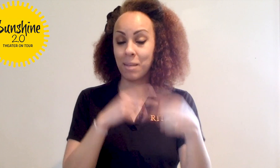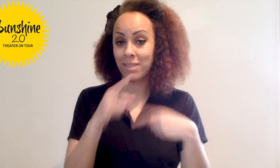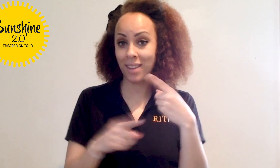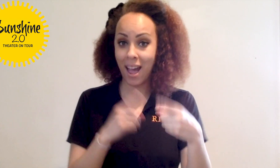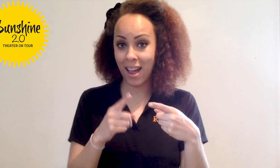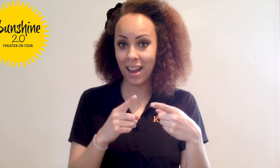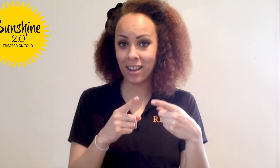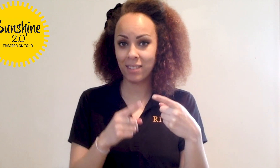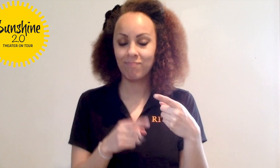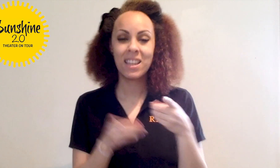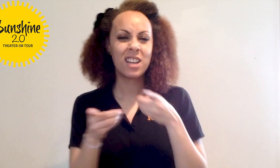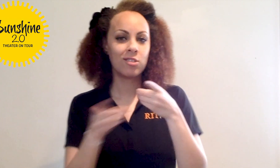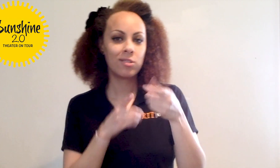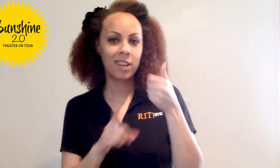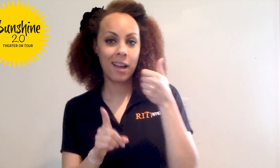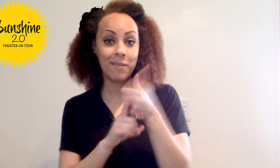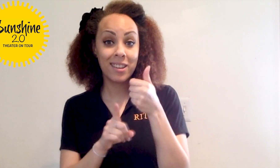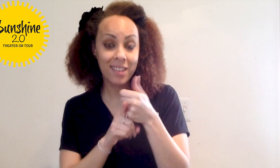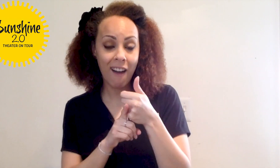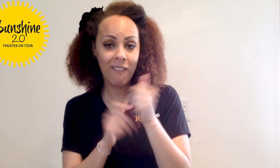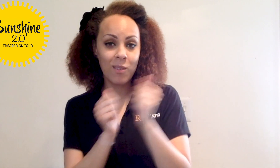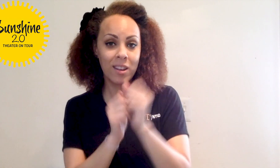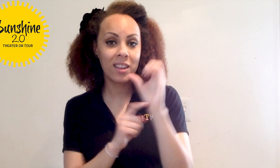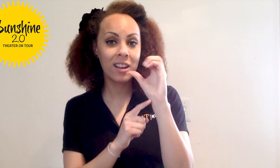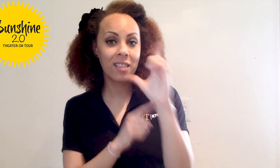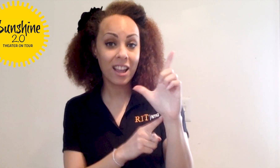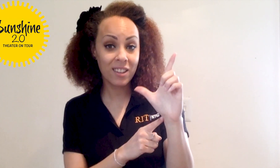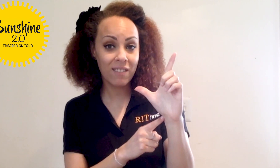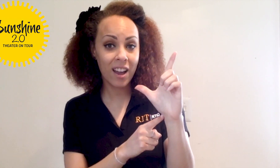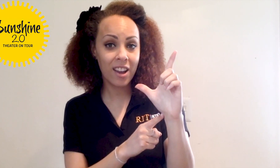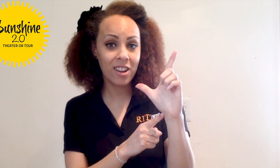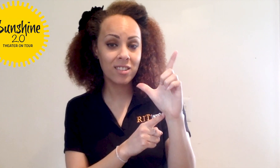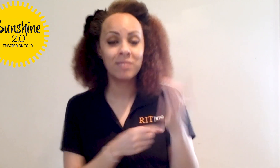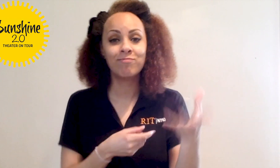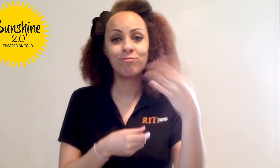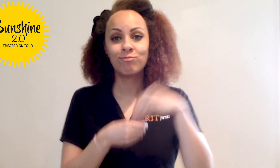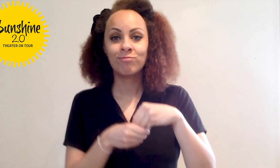providing your name sign, describe yourself with classifiers,